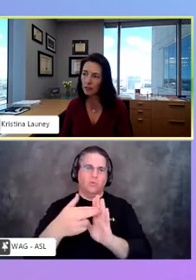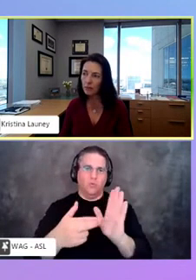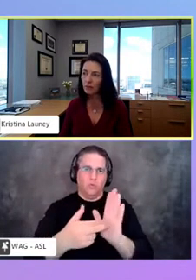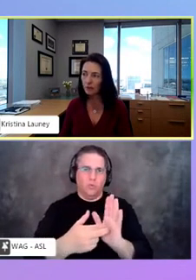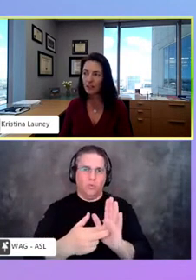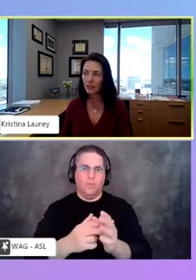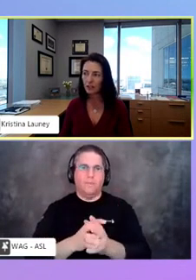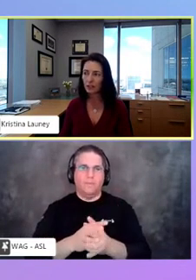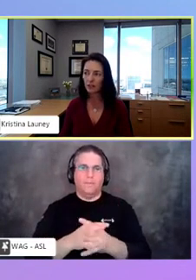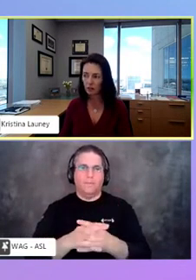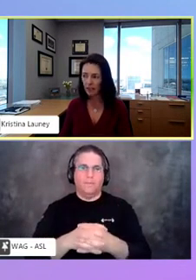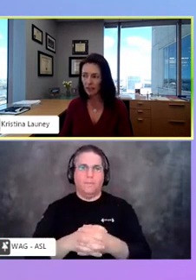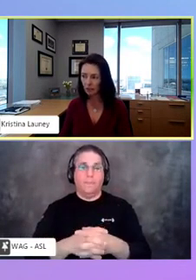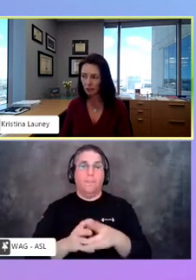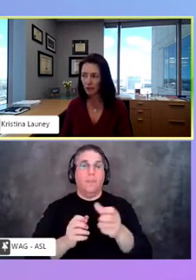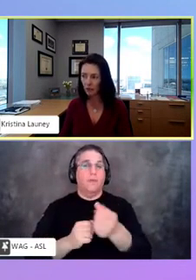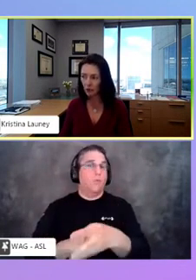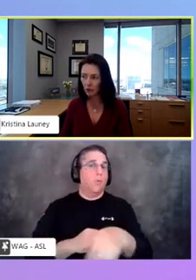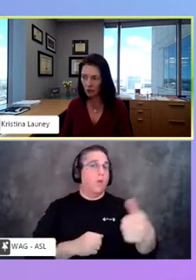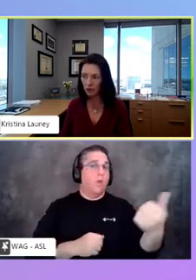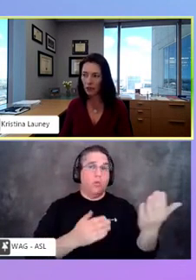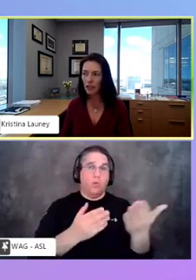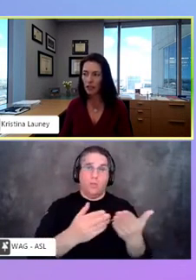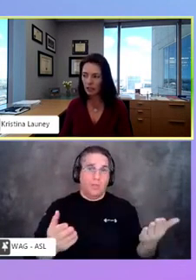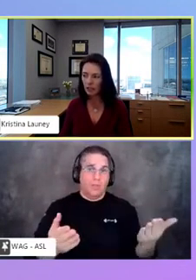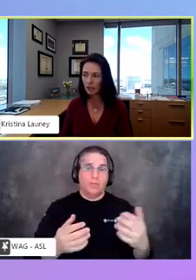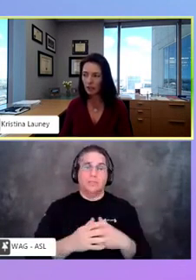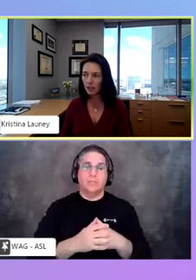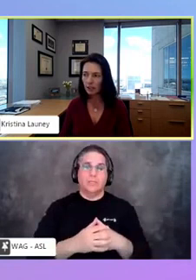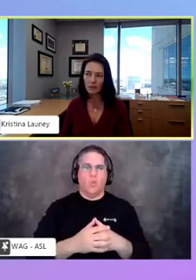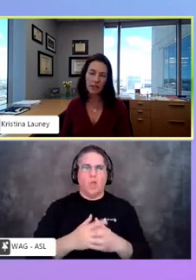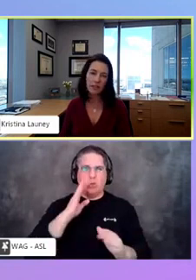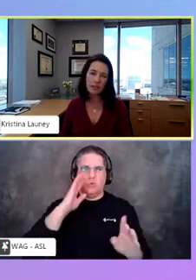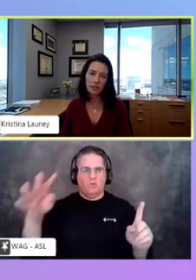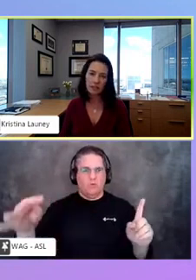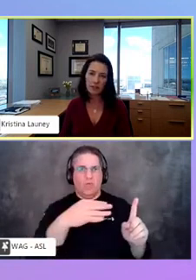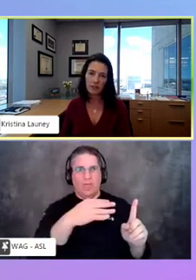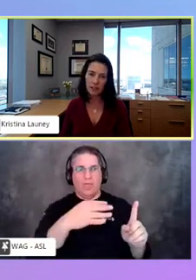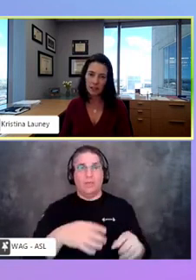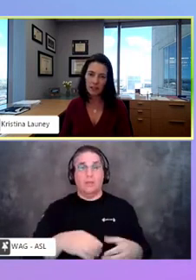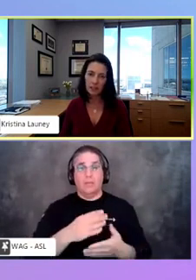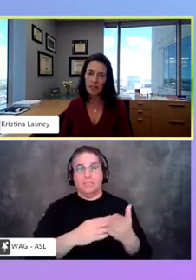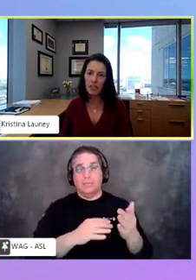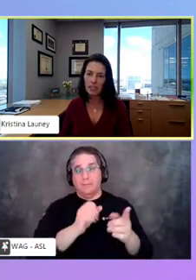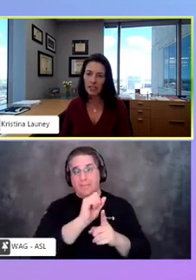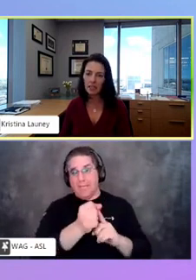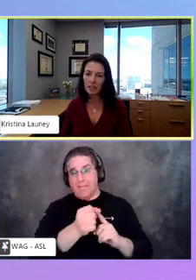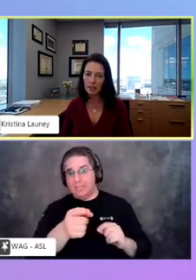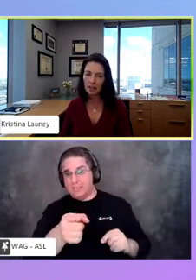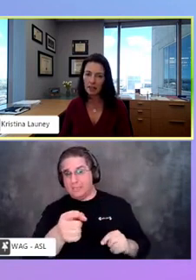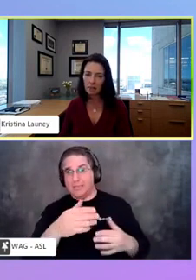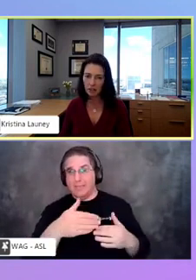minute ago, and some cases in California that I have already begun to follow that.